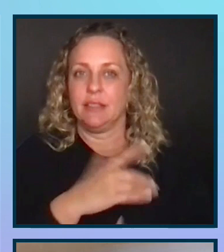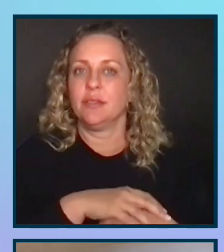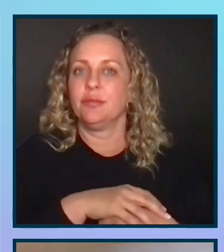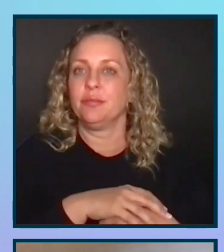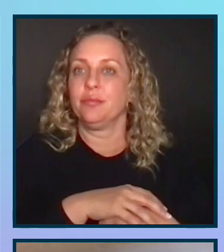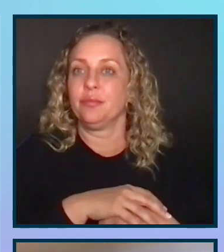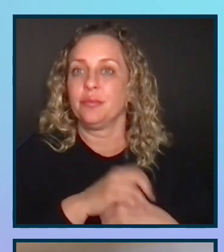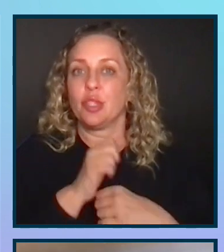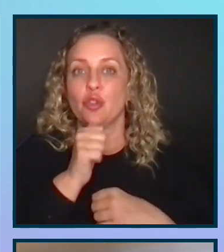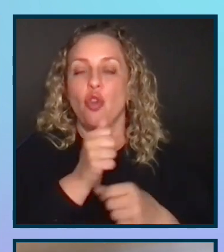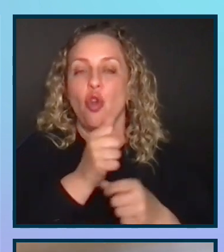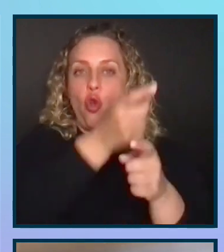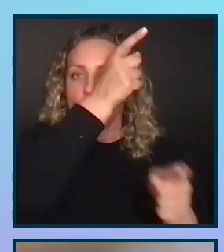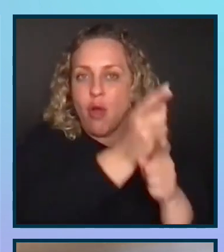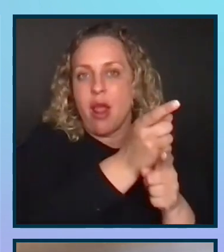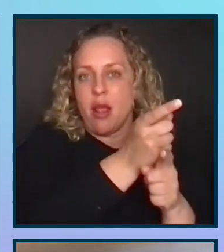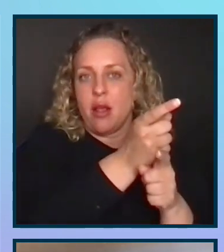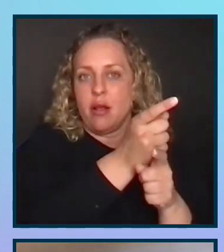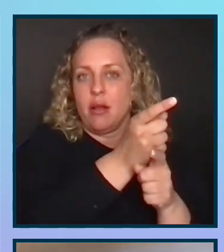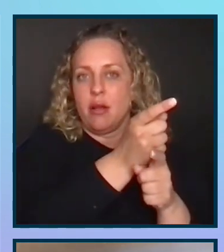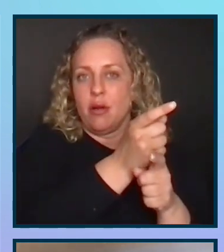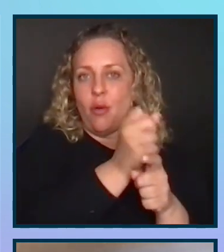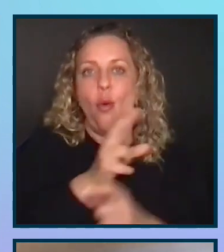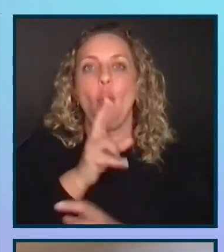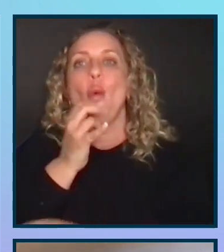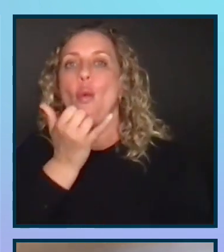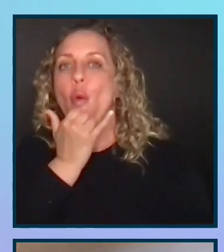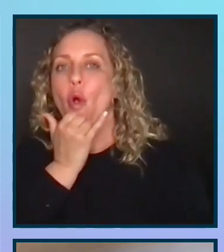There is no right or wrong way to use Abilities Design.